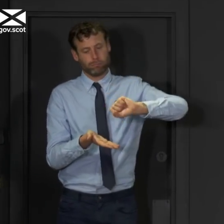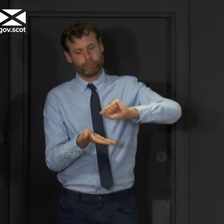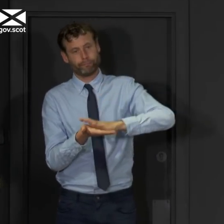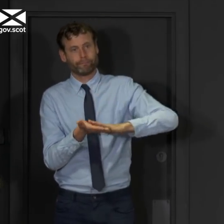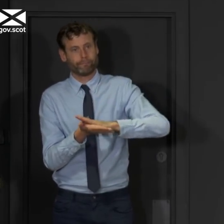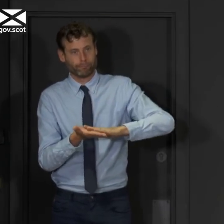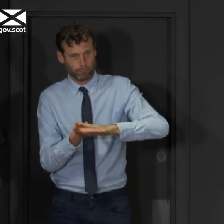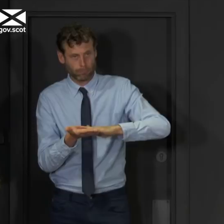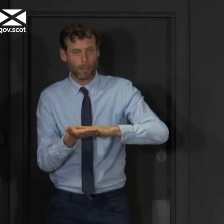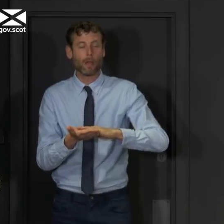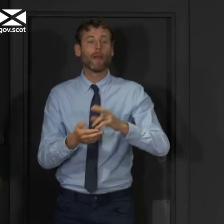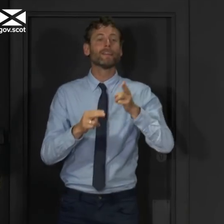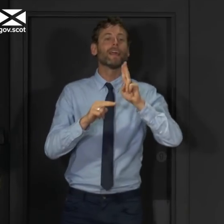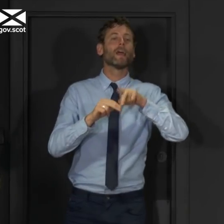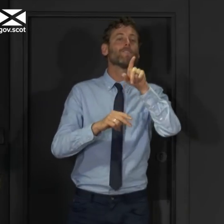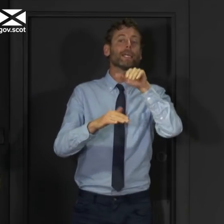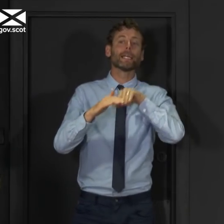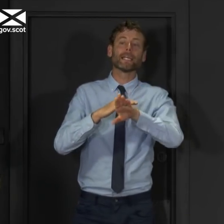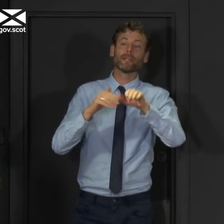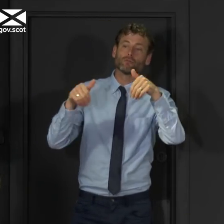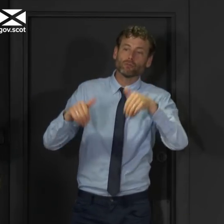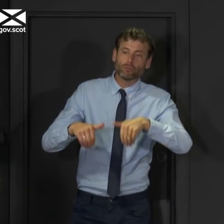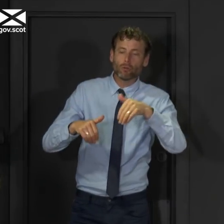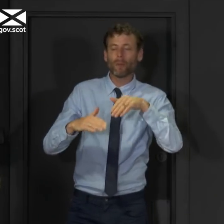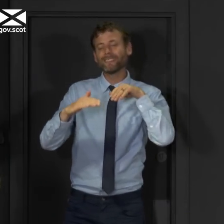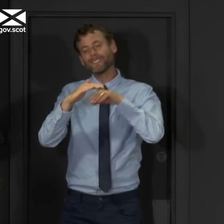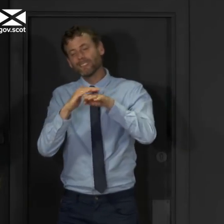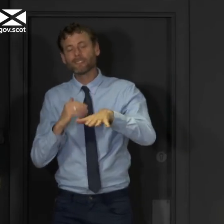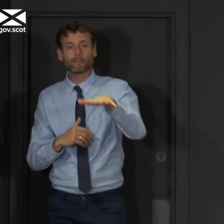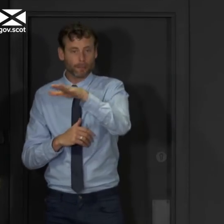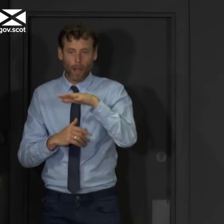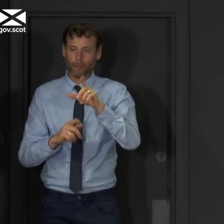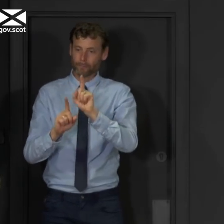Wear a face covering if you are in an enclosed space, where physical distancing may be more